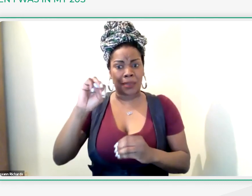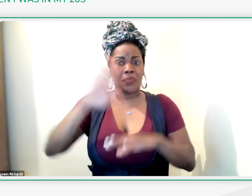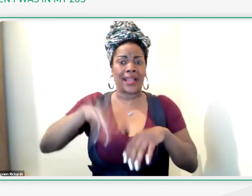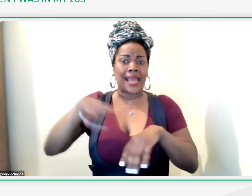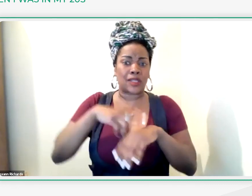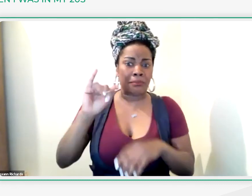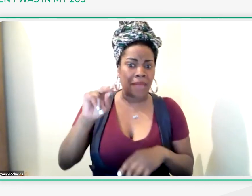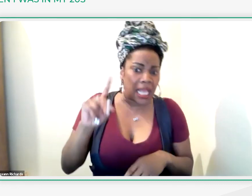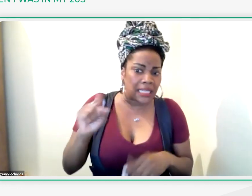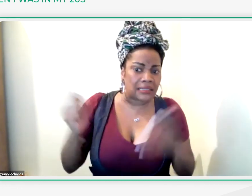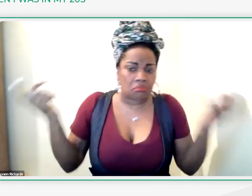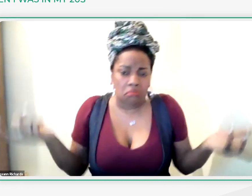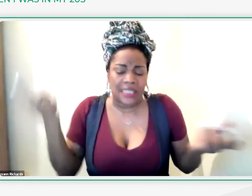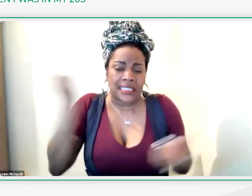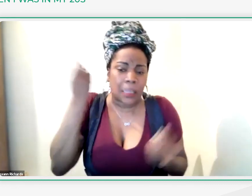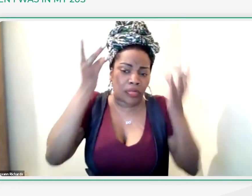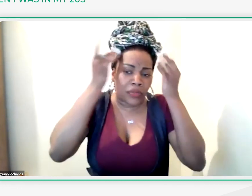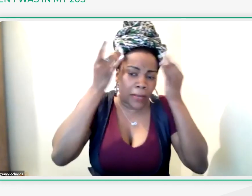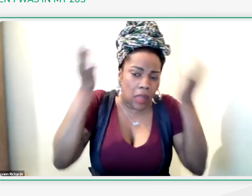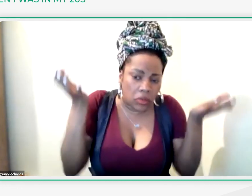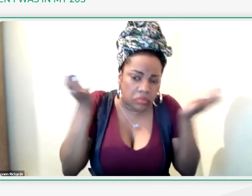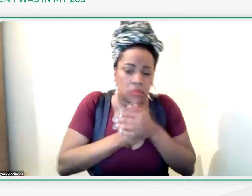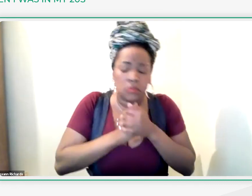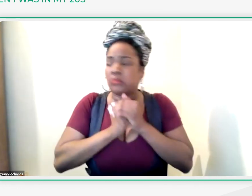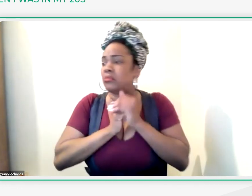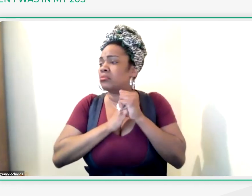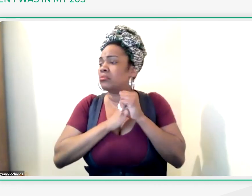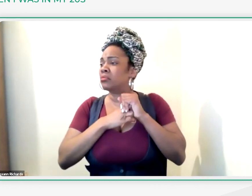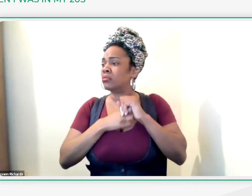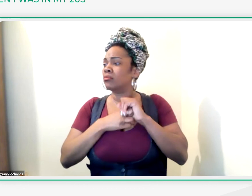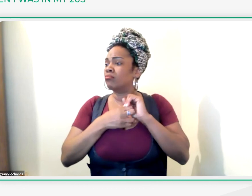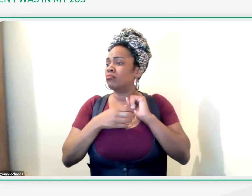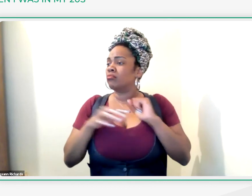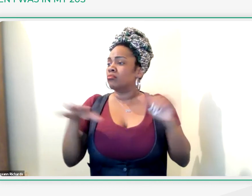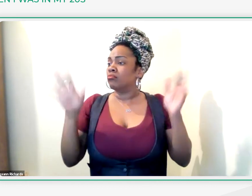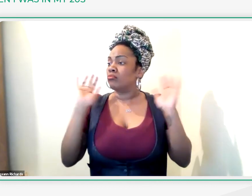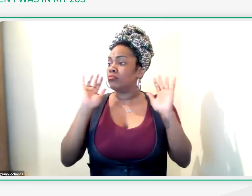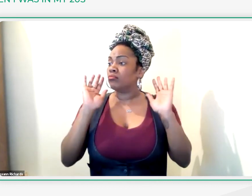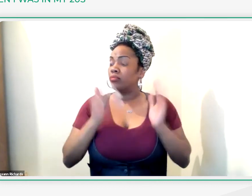that partnership will make it feel more like a national bank. So that's something to think about.